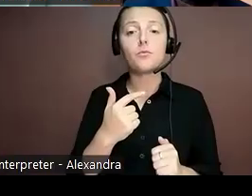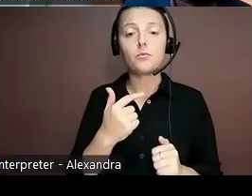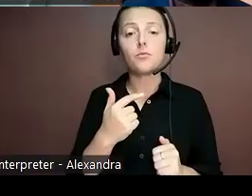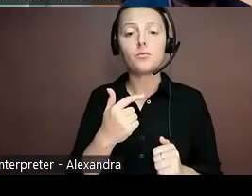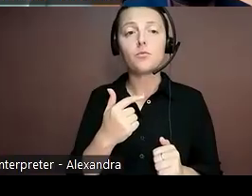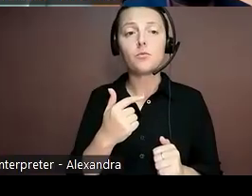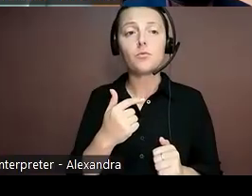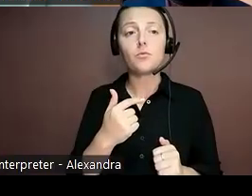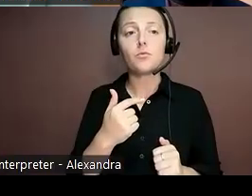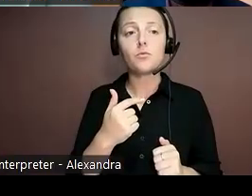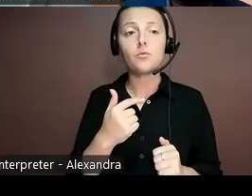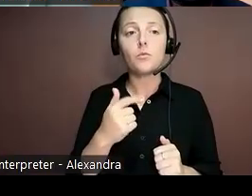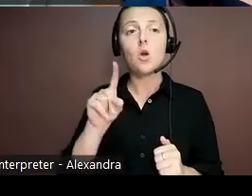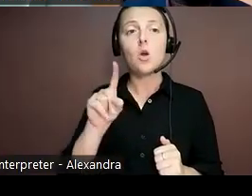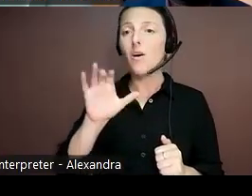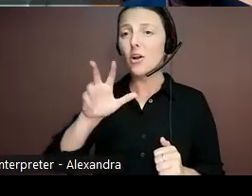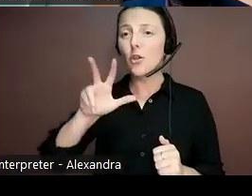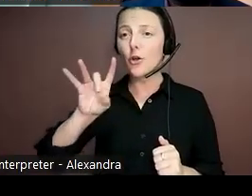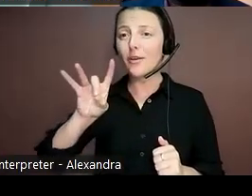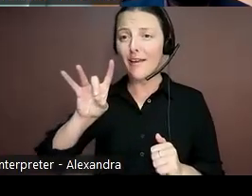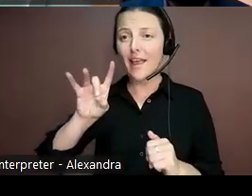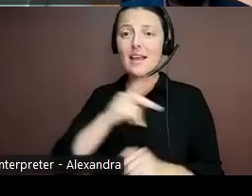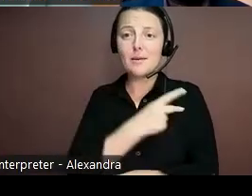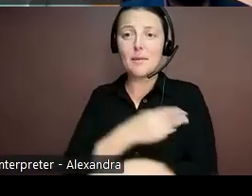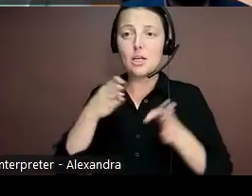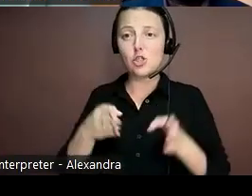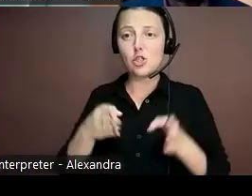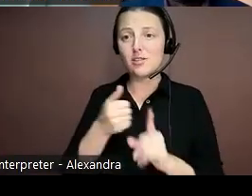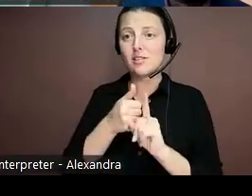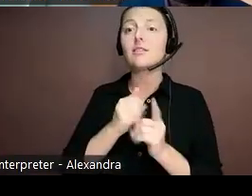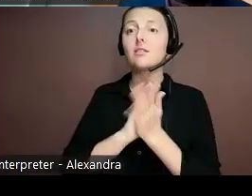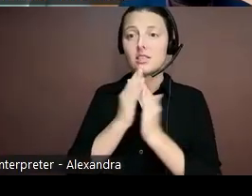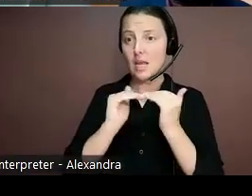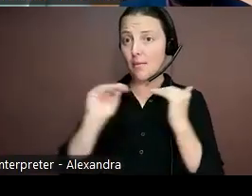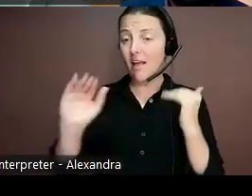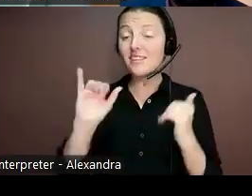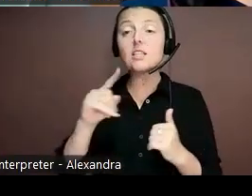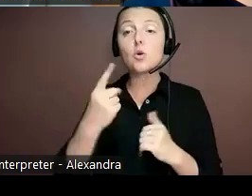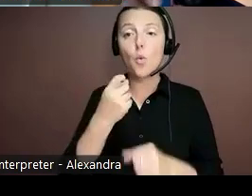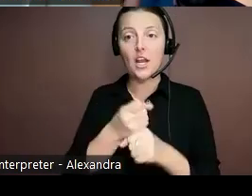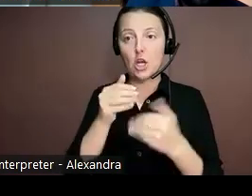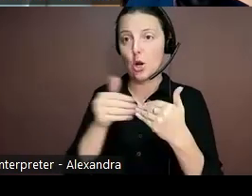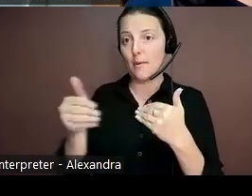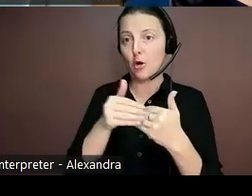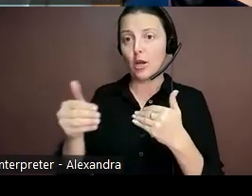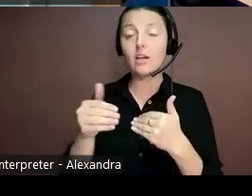stabilized this was within um a one-year period uh from uh from 2023 to 2024 I think uh is what